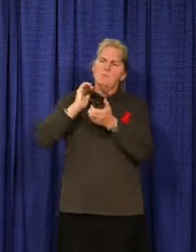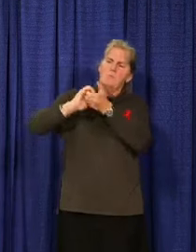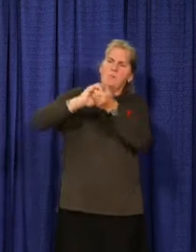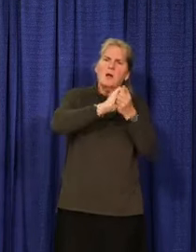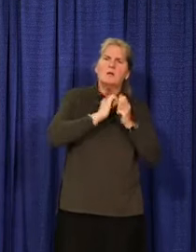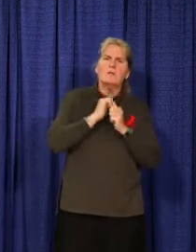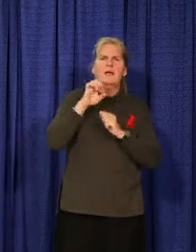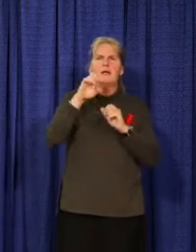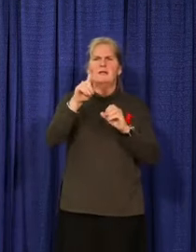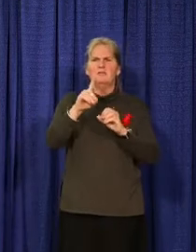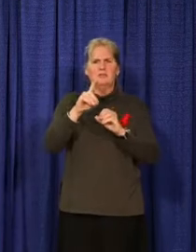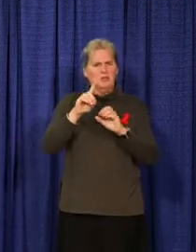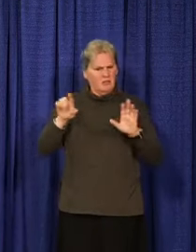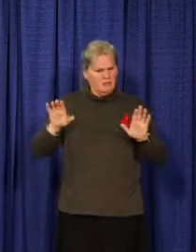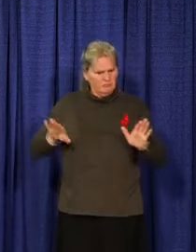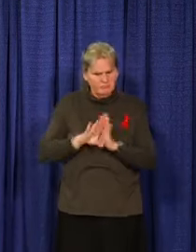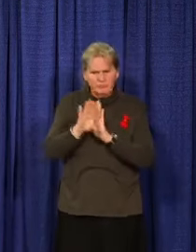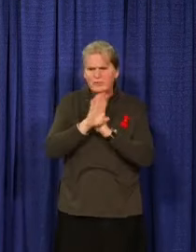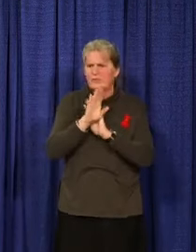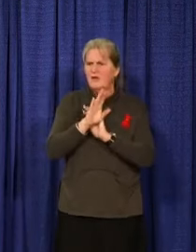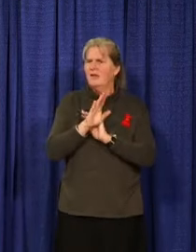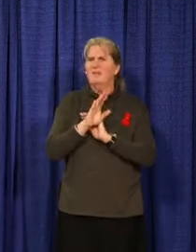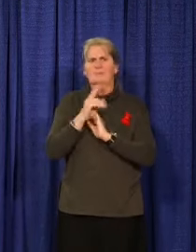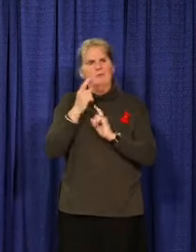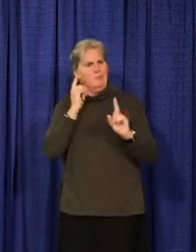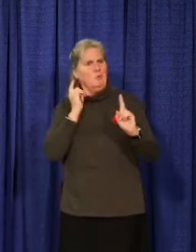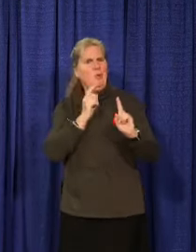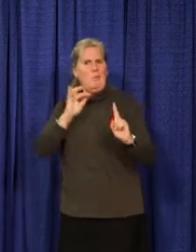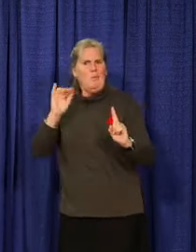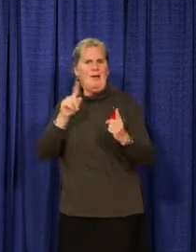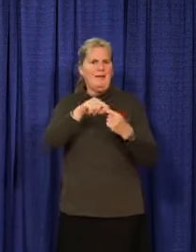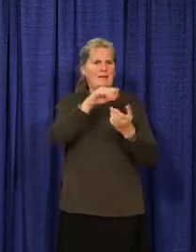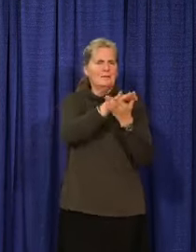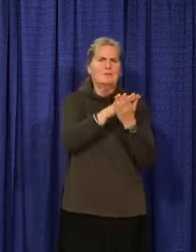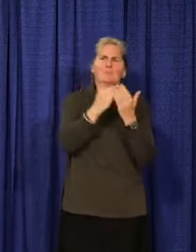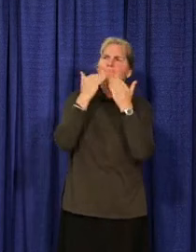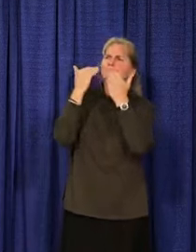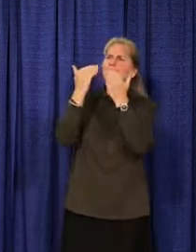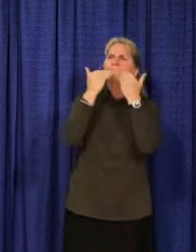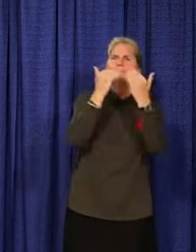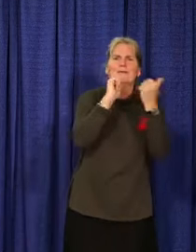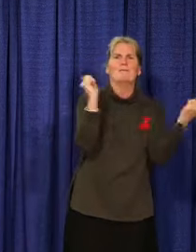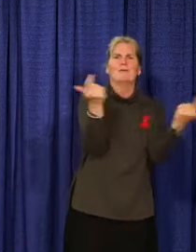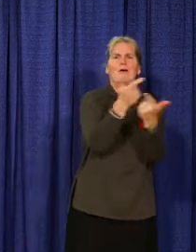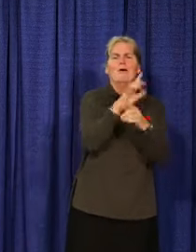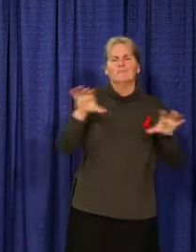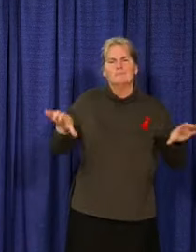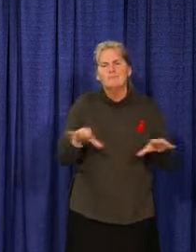have done great work together to get us back to school. I want to thank everyone for